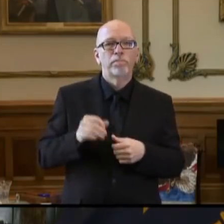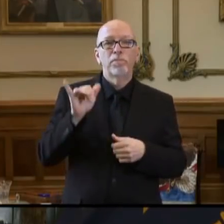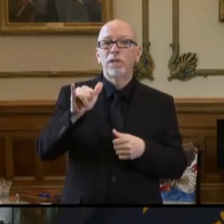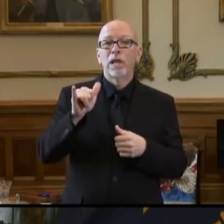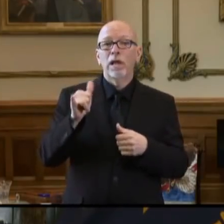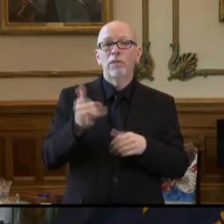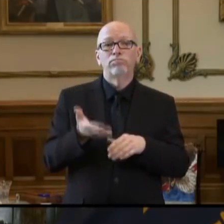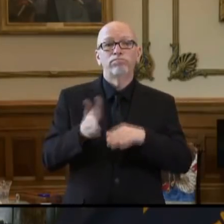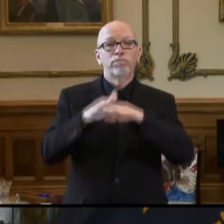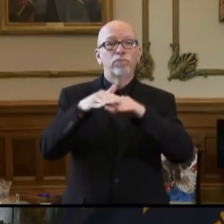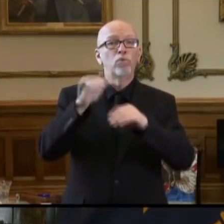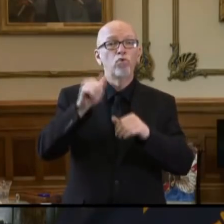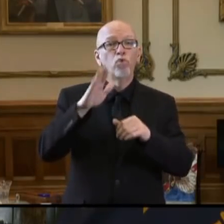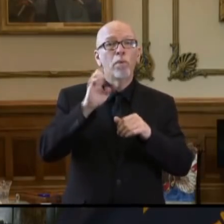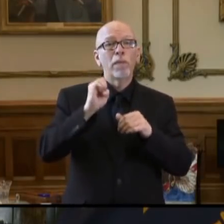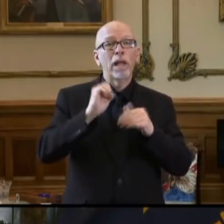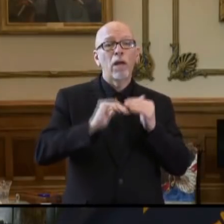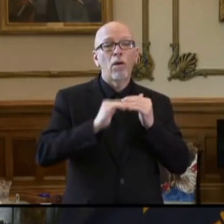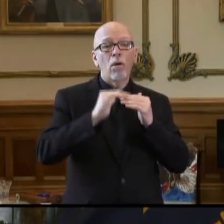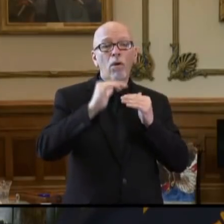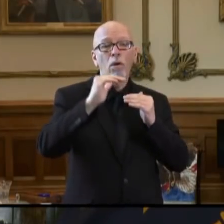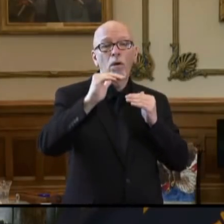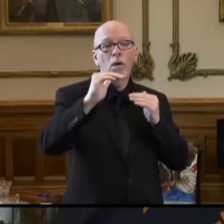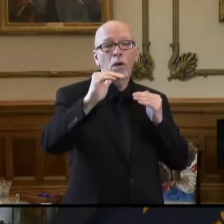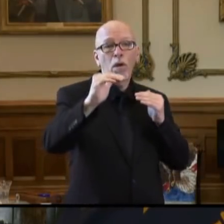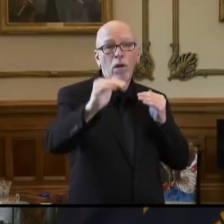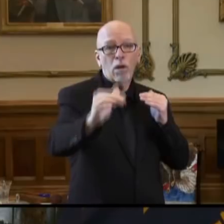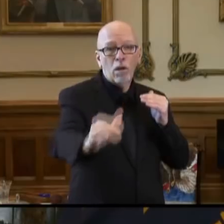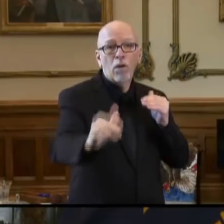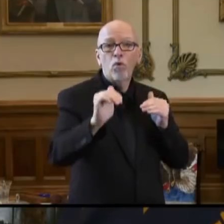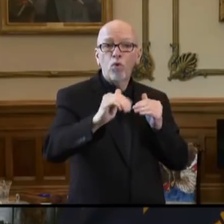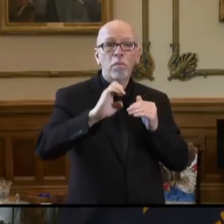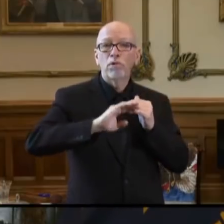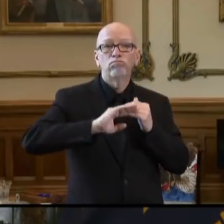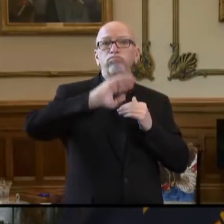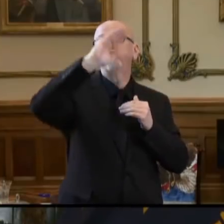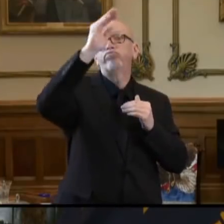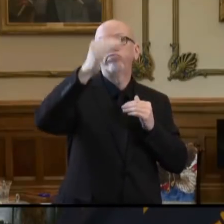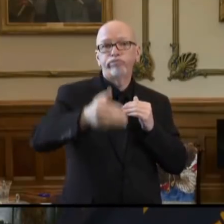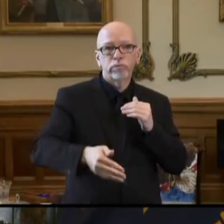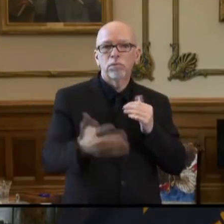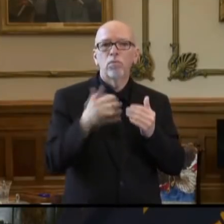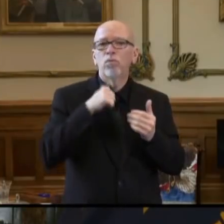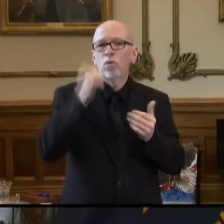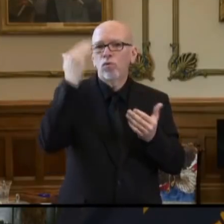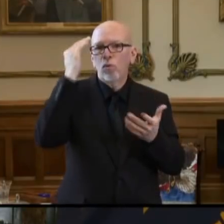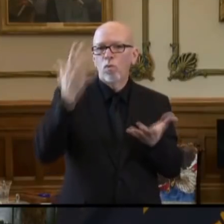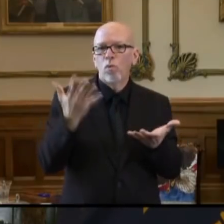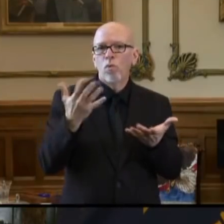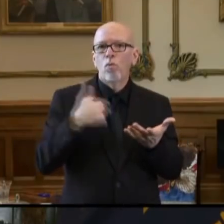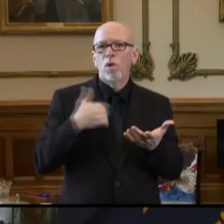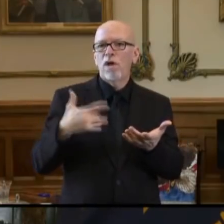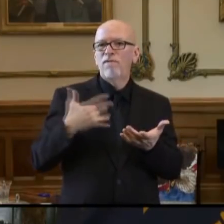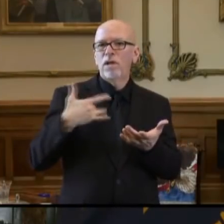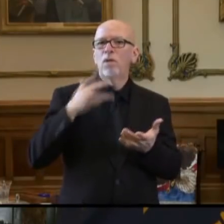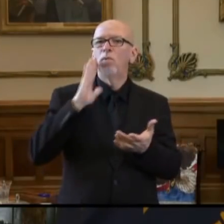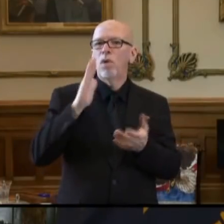IT COULD BE ATHLETES AS MID-MAY AND WE DON'T KNOW AGAIN THAT SURGE COULD BE MORE OF A